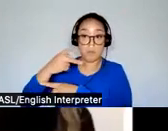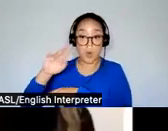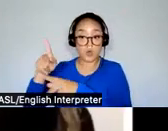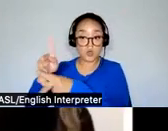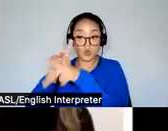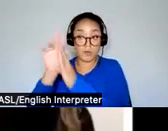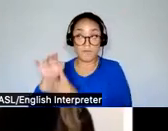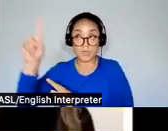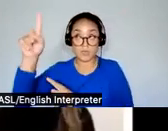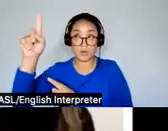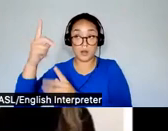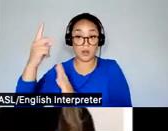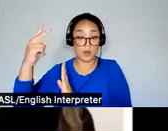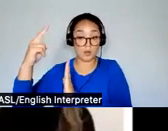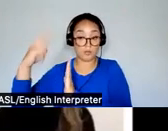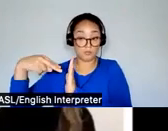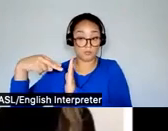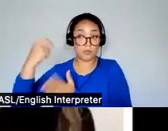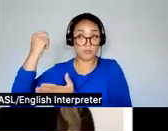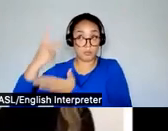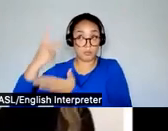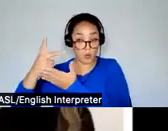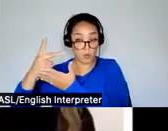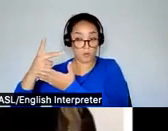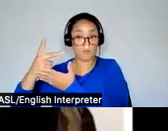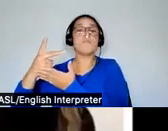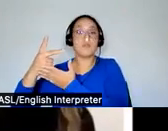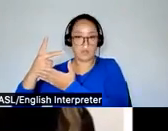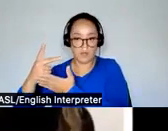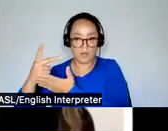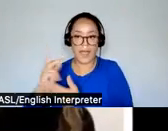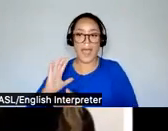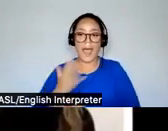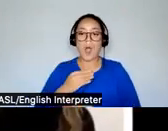Once it's approved, we put together with our office calls the letter of conditions and